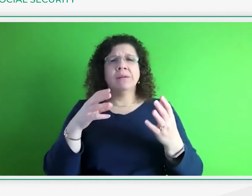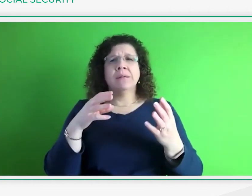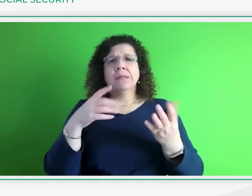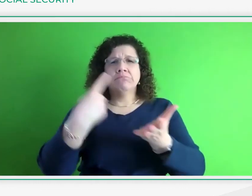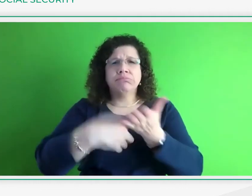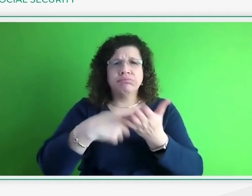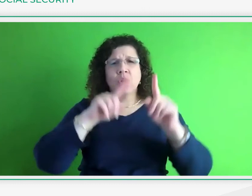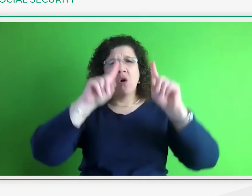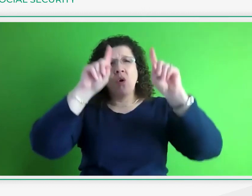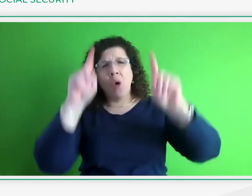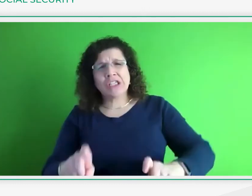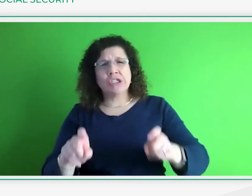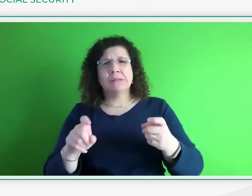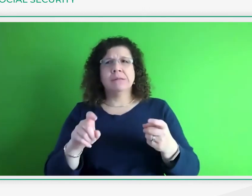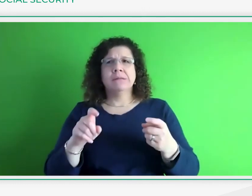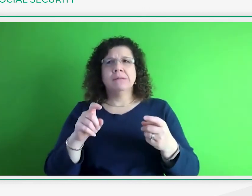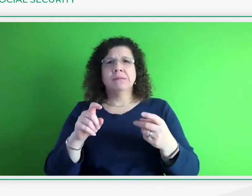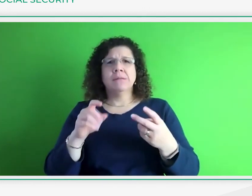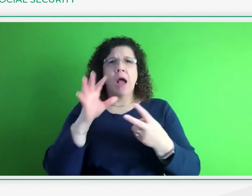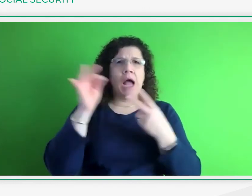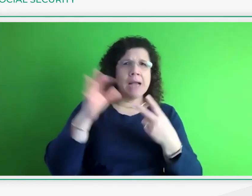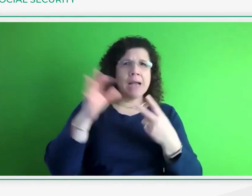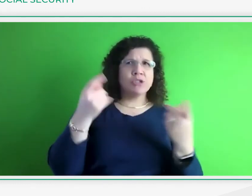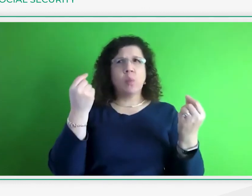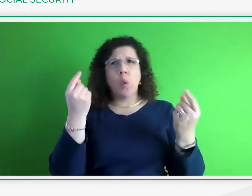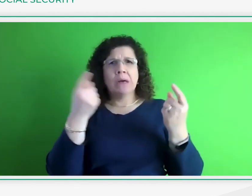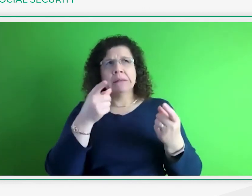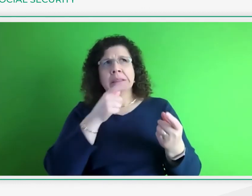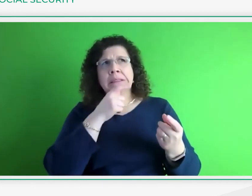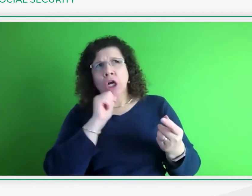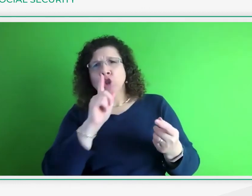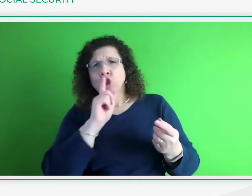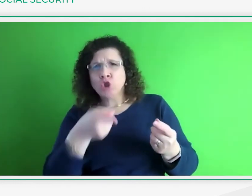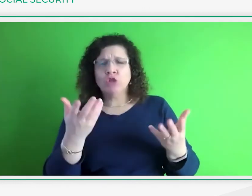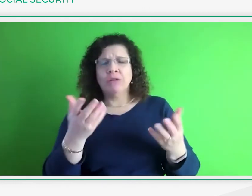There's more questions, and discussion, and options on what to do.